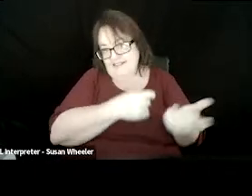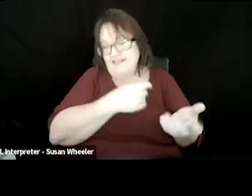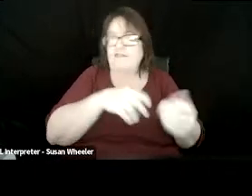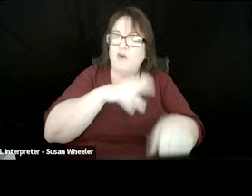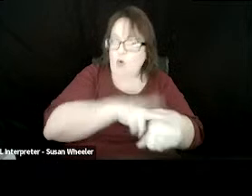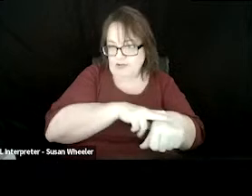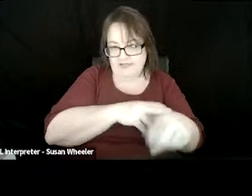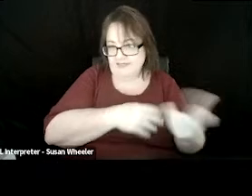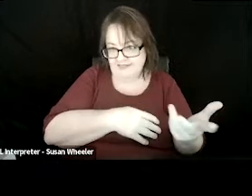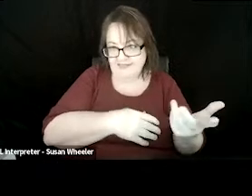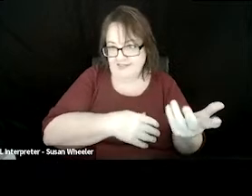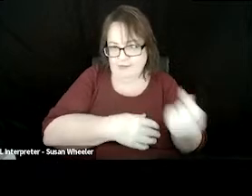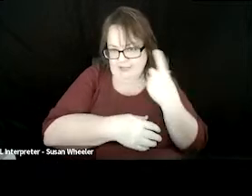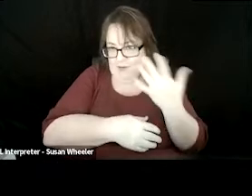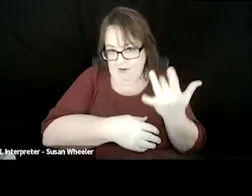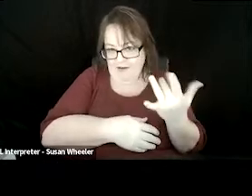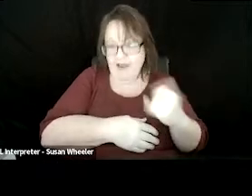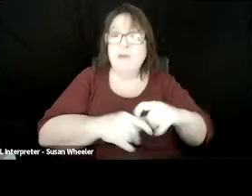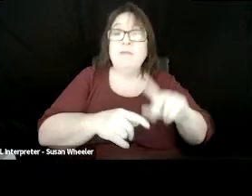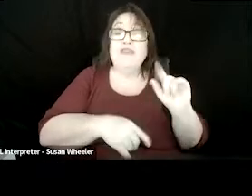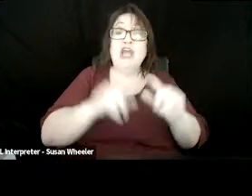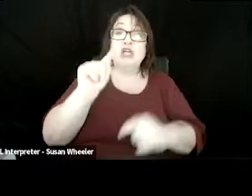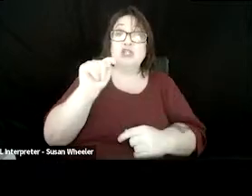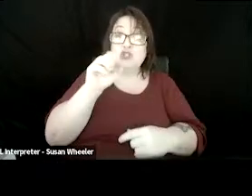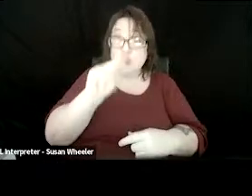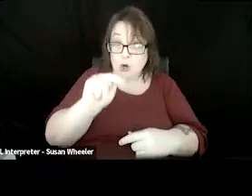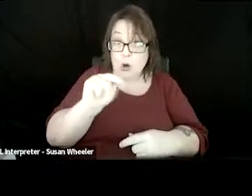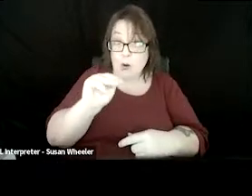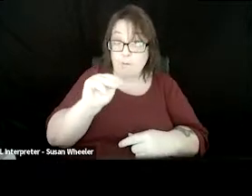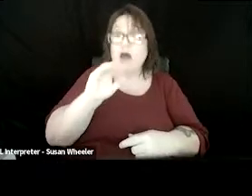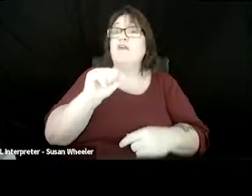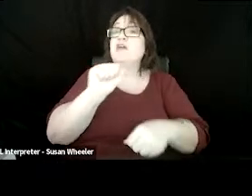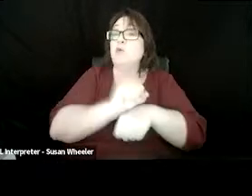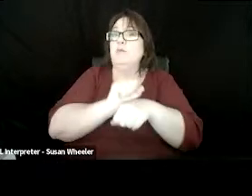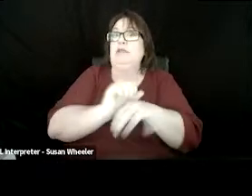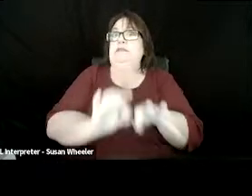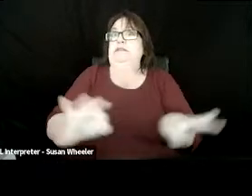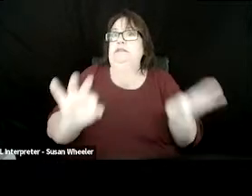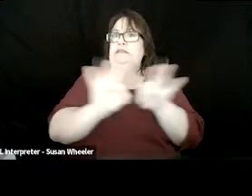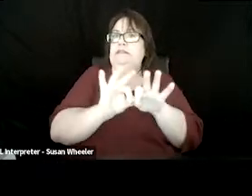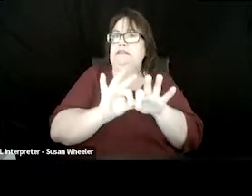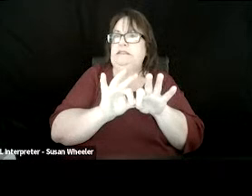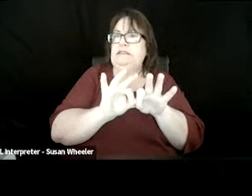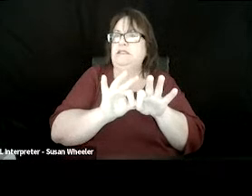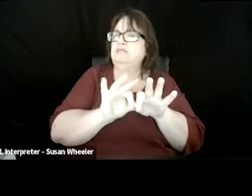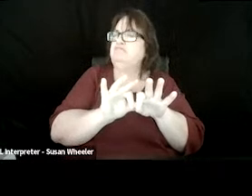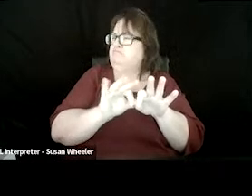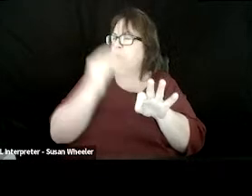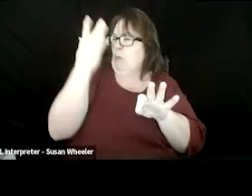why you would do that, but the term of employment is key and we'll go through a number of provisions